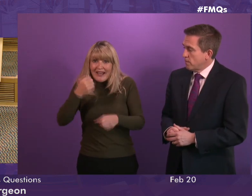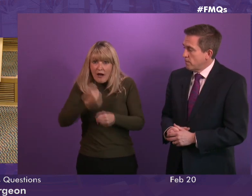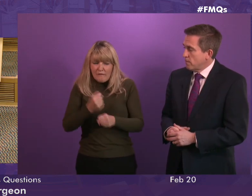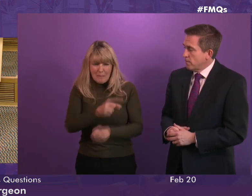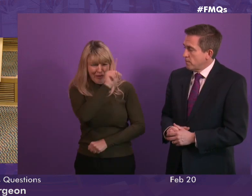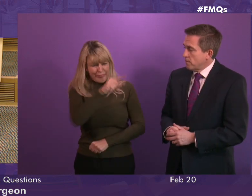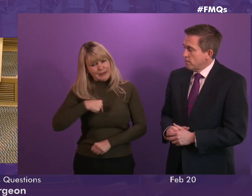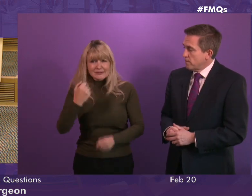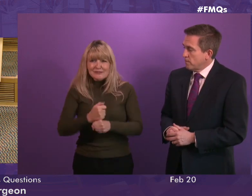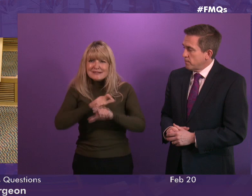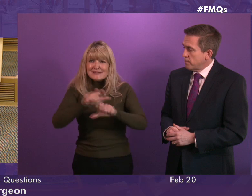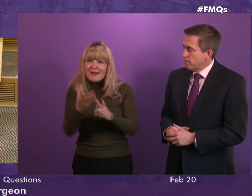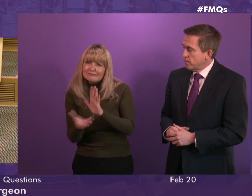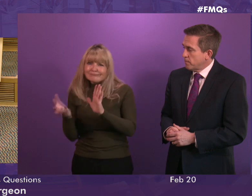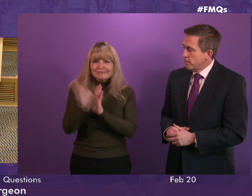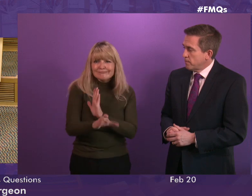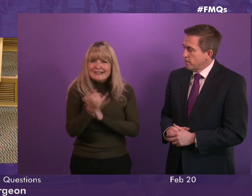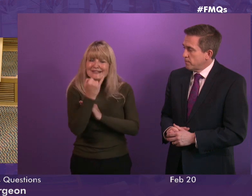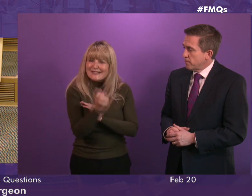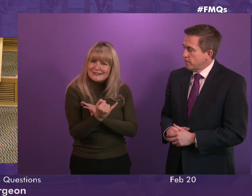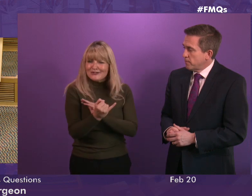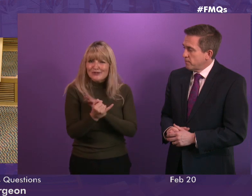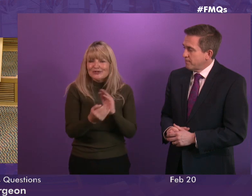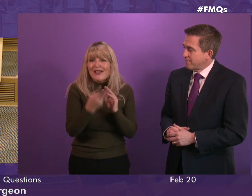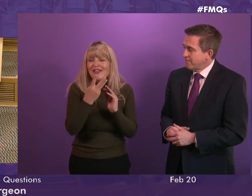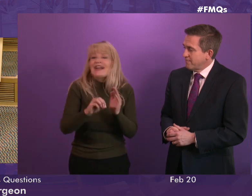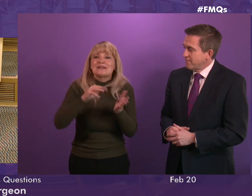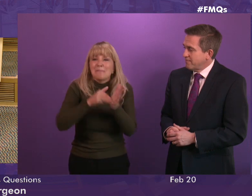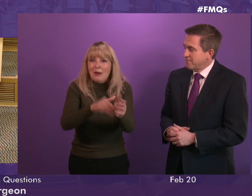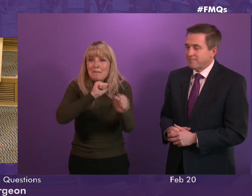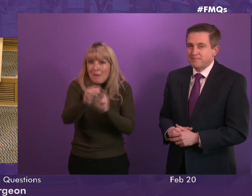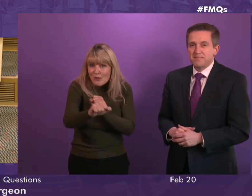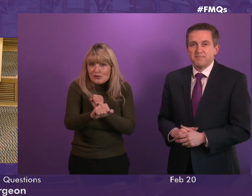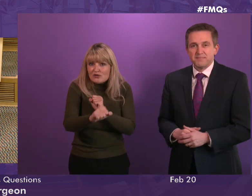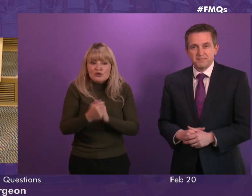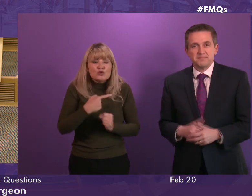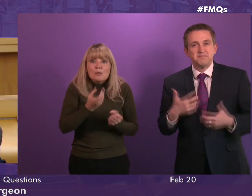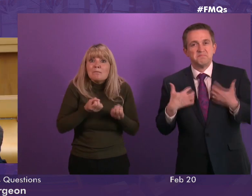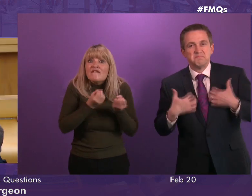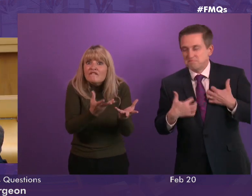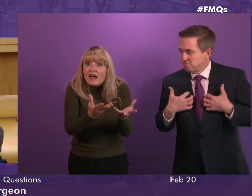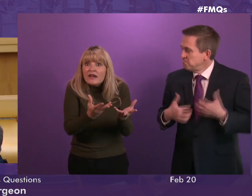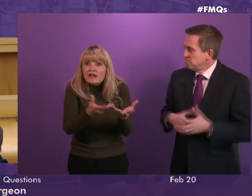million to provide superfast broadband to every commercial and residential premises